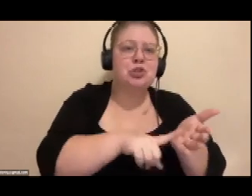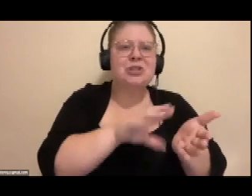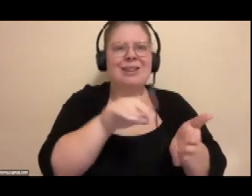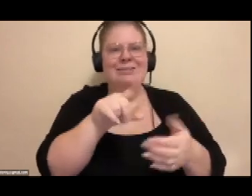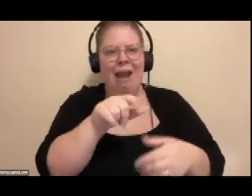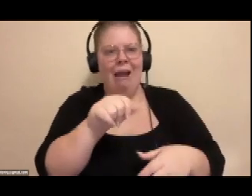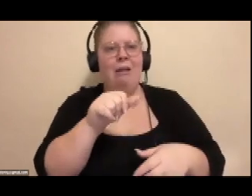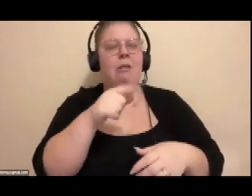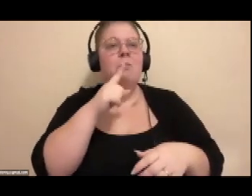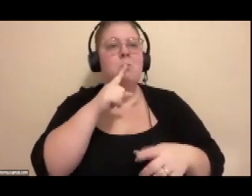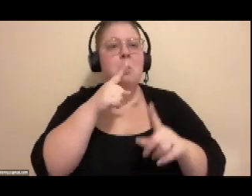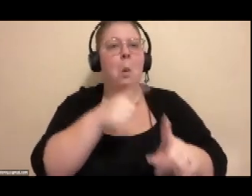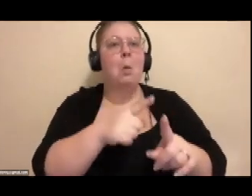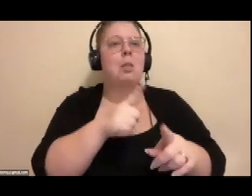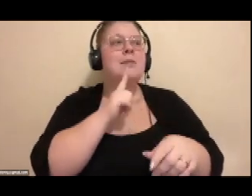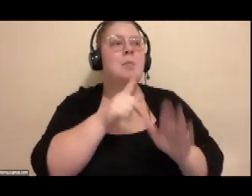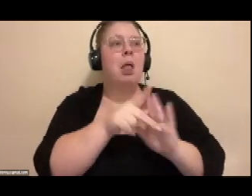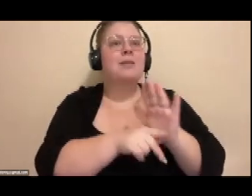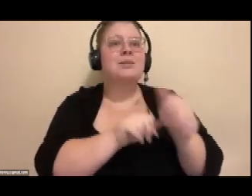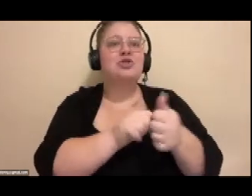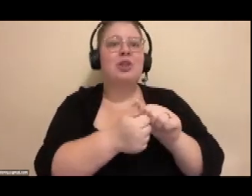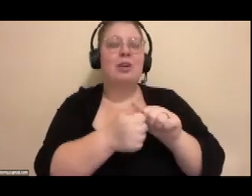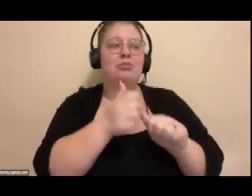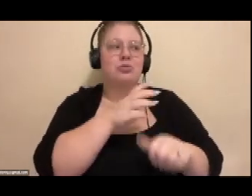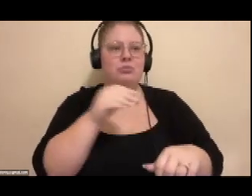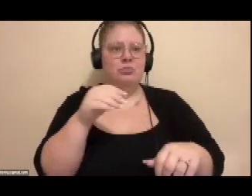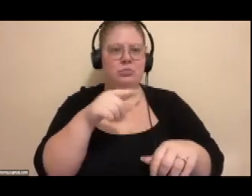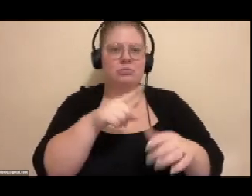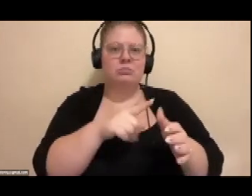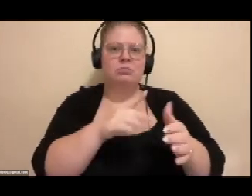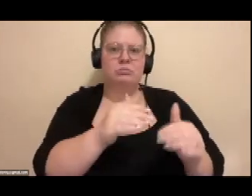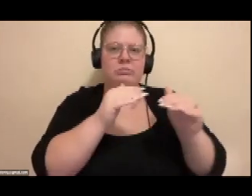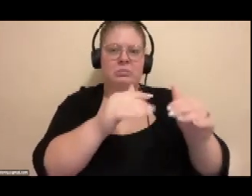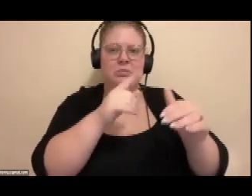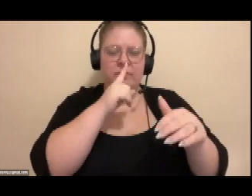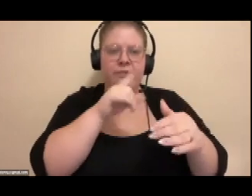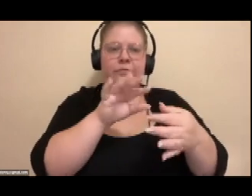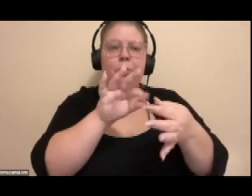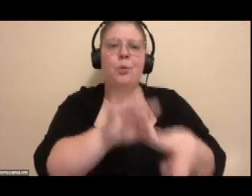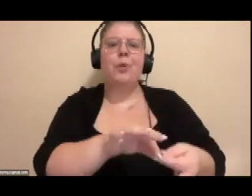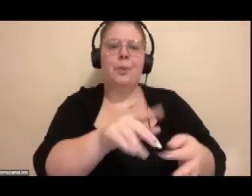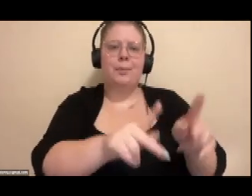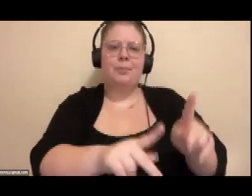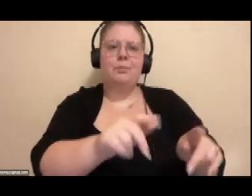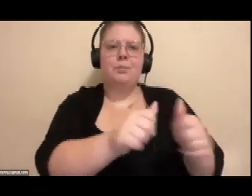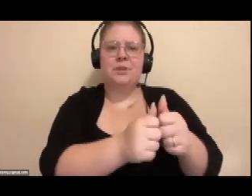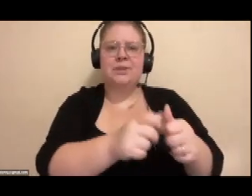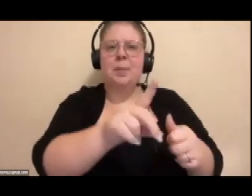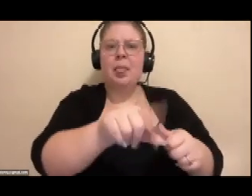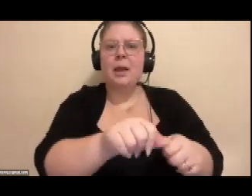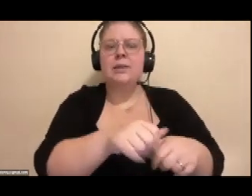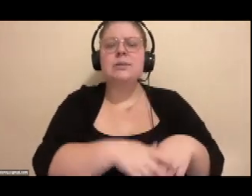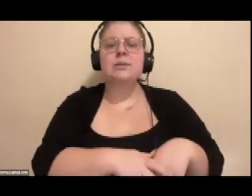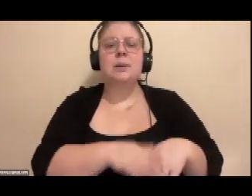service development for individuals with disabilities. And before joining AUCD,